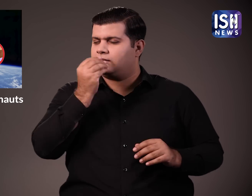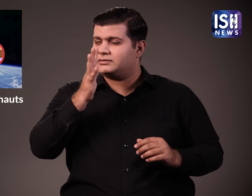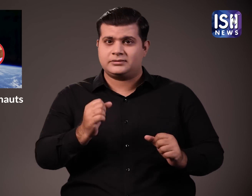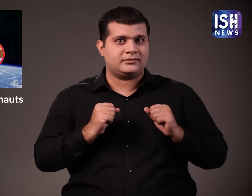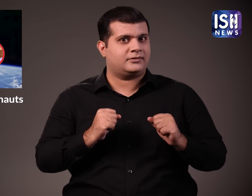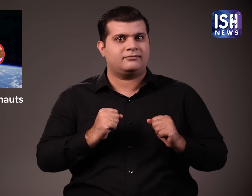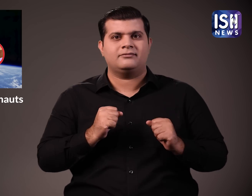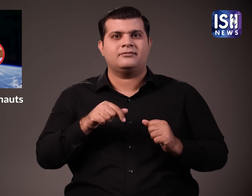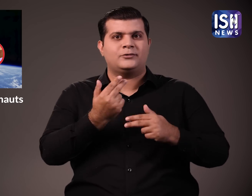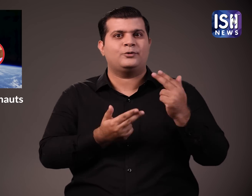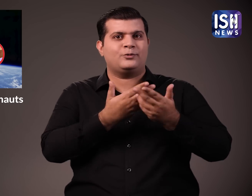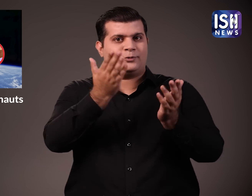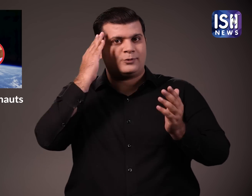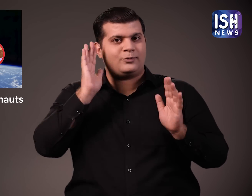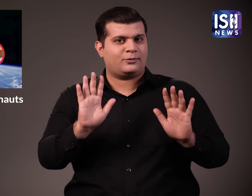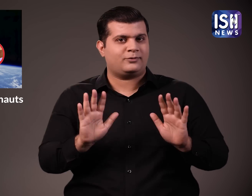Now you all know that it is very difficult.